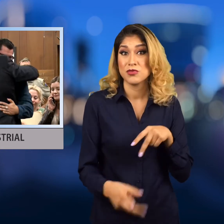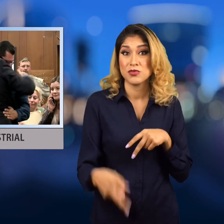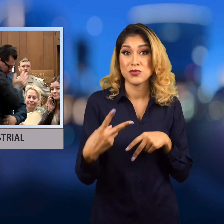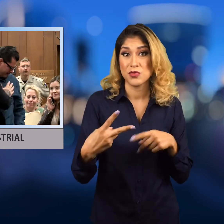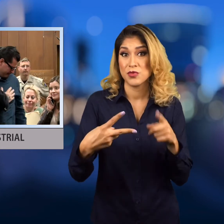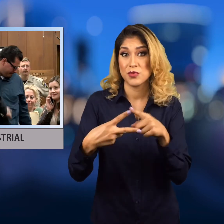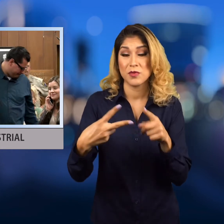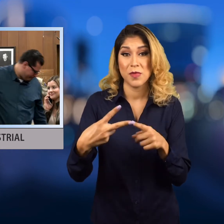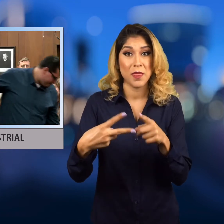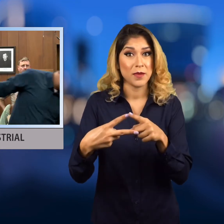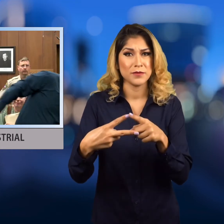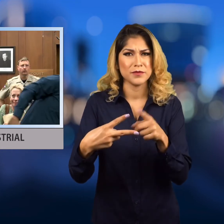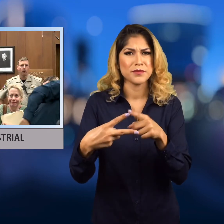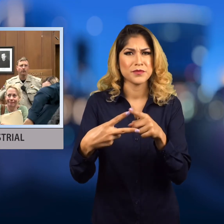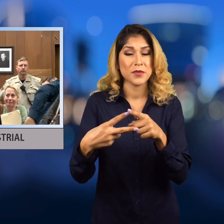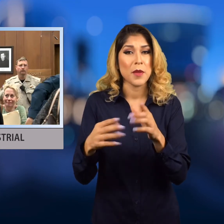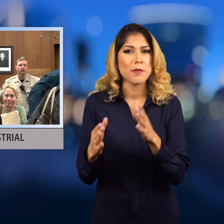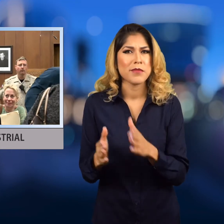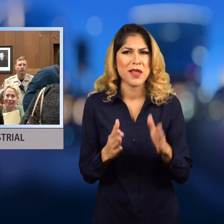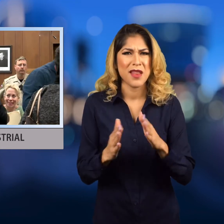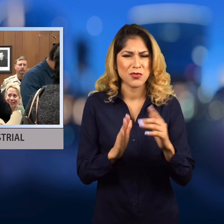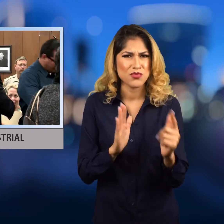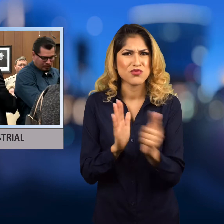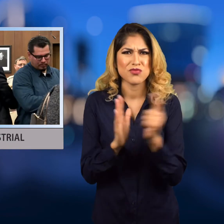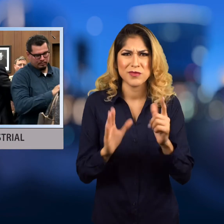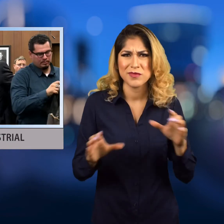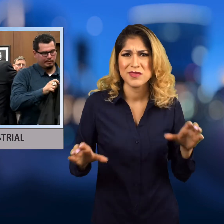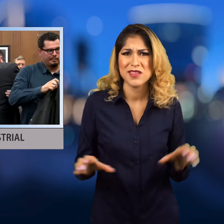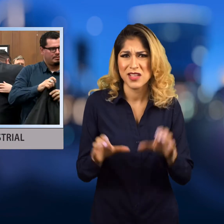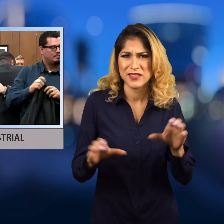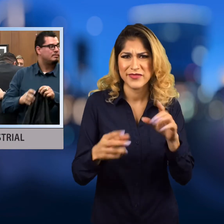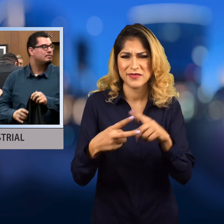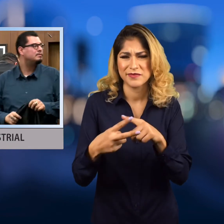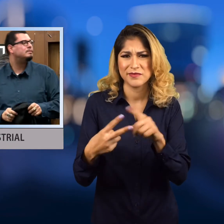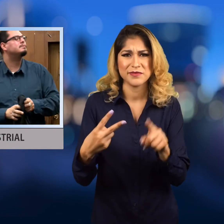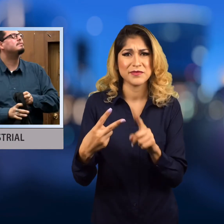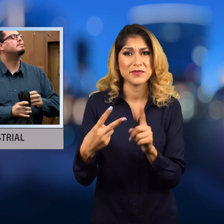in organized crime activity and